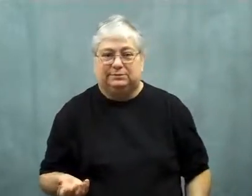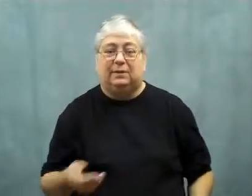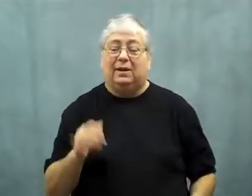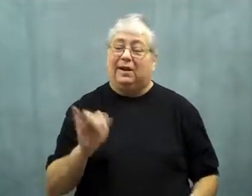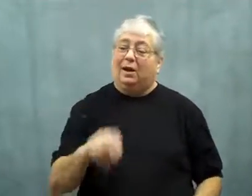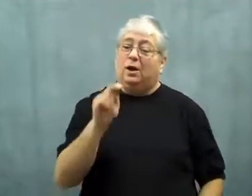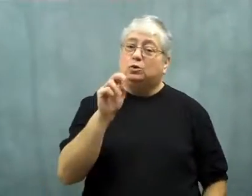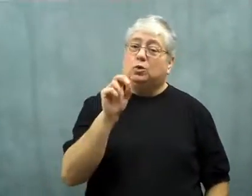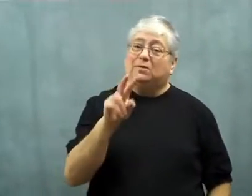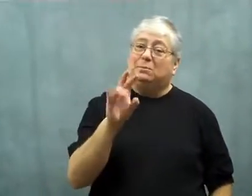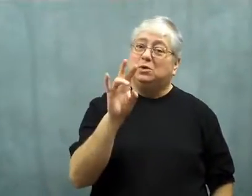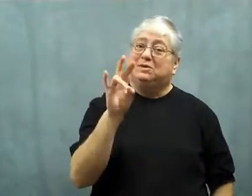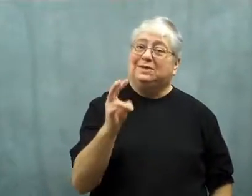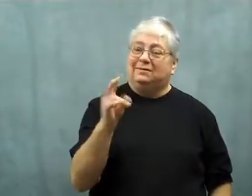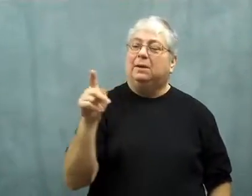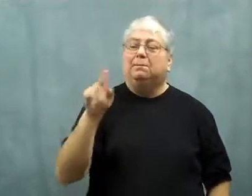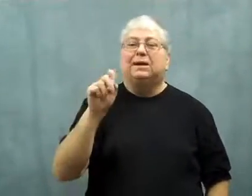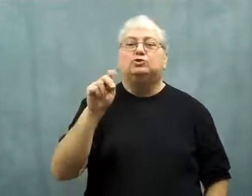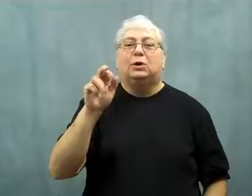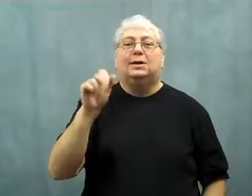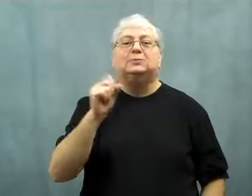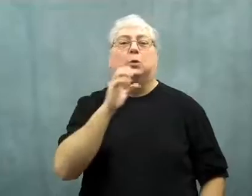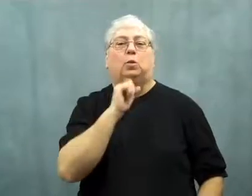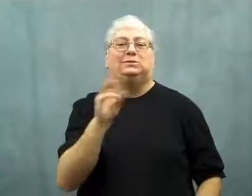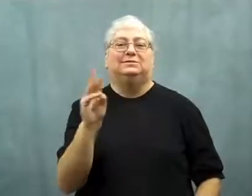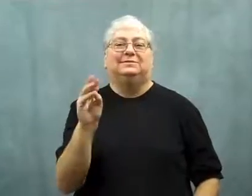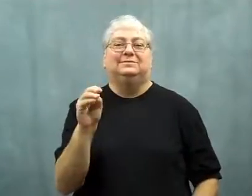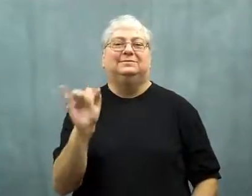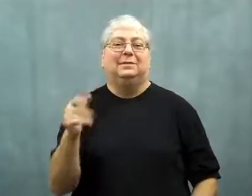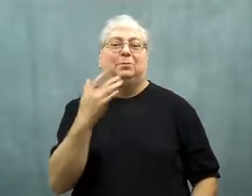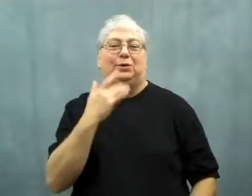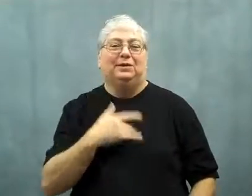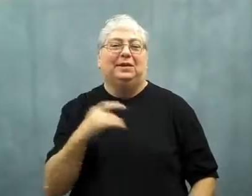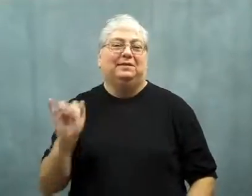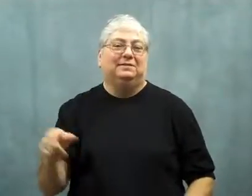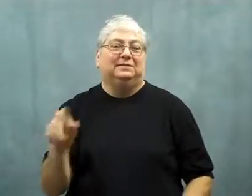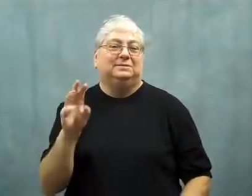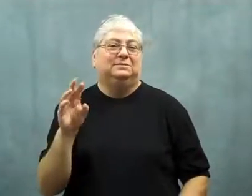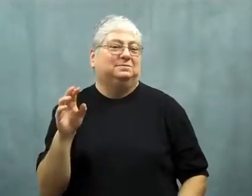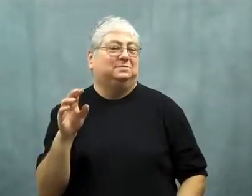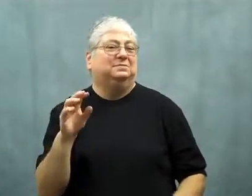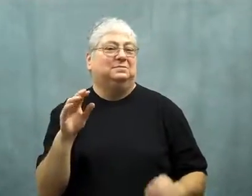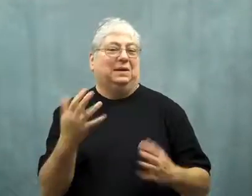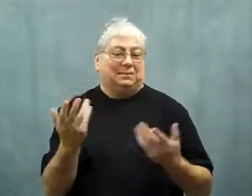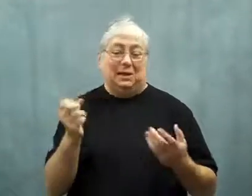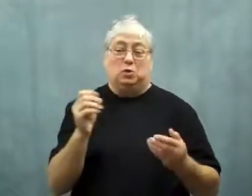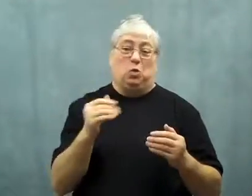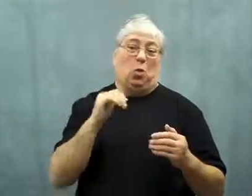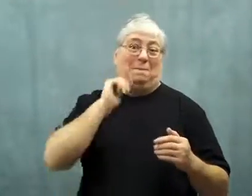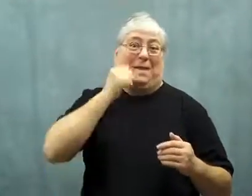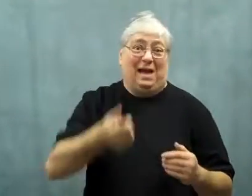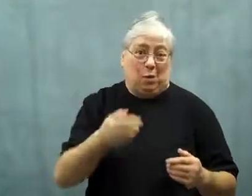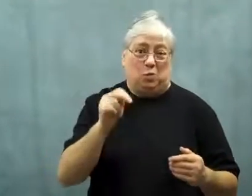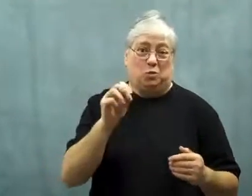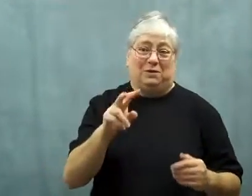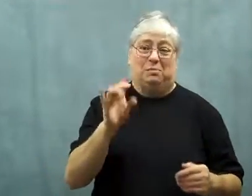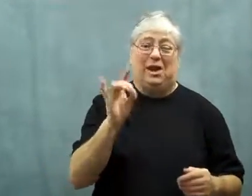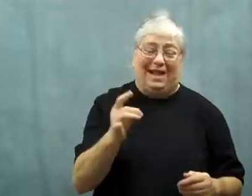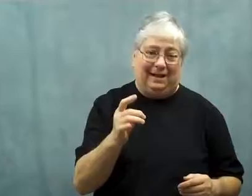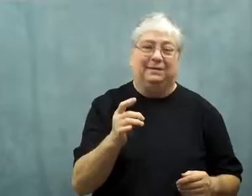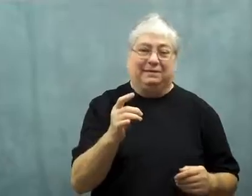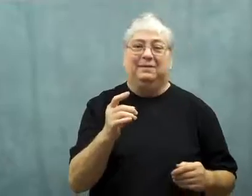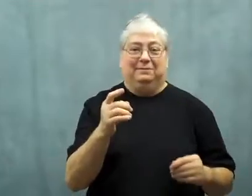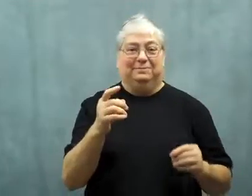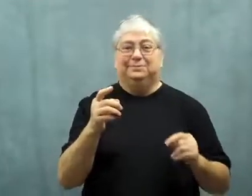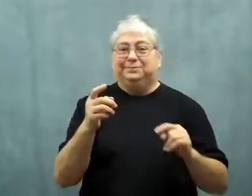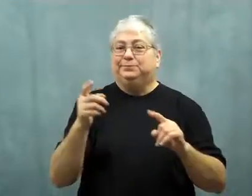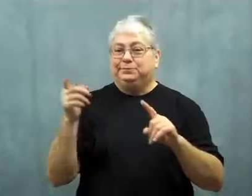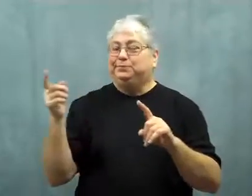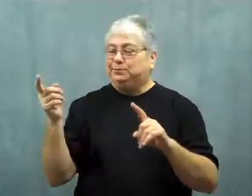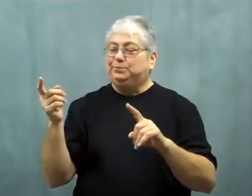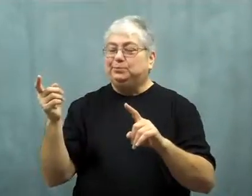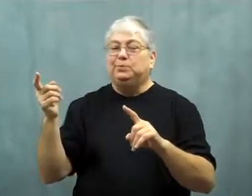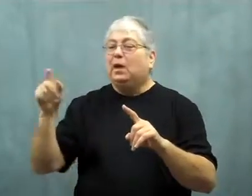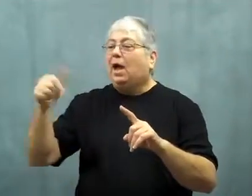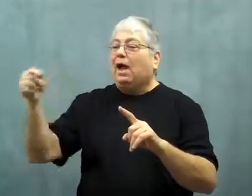Petraeus turned 60 on November 7.